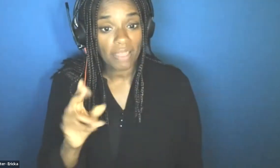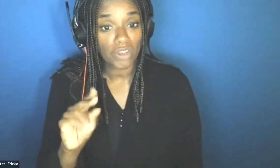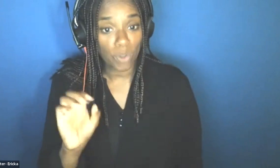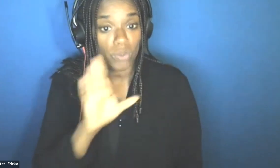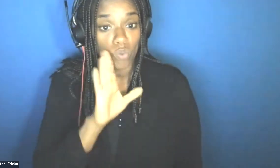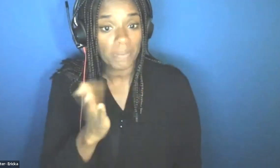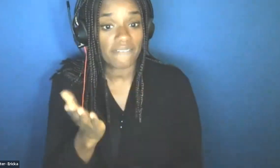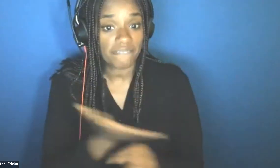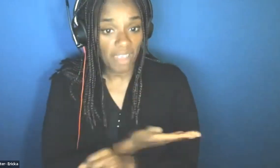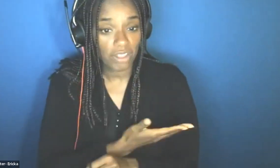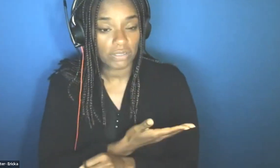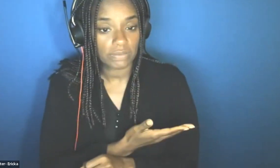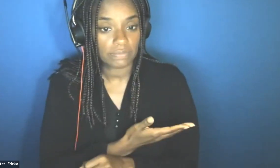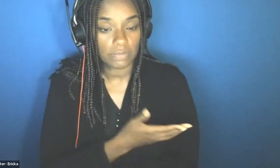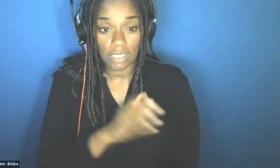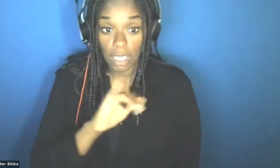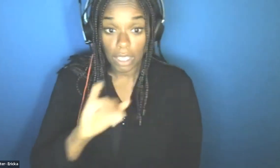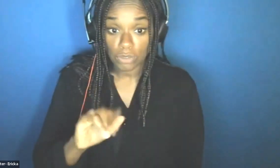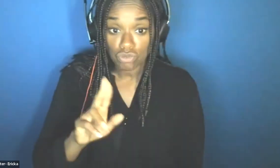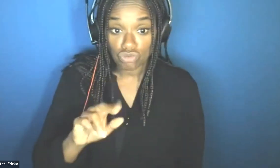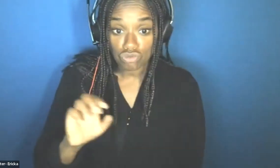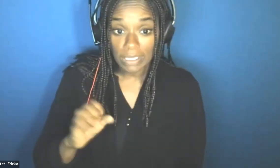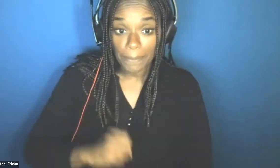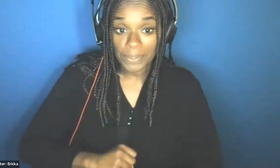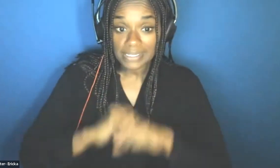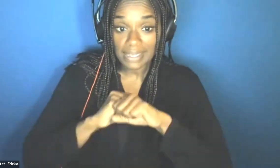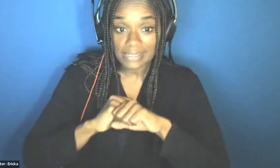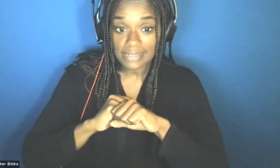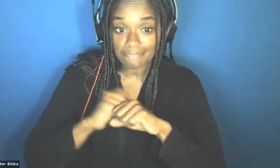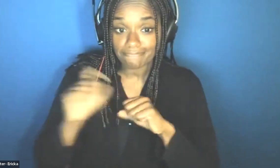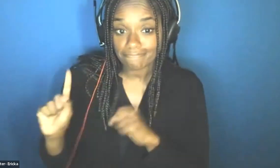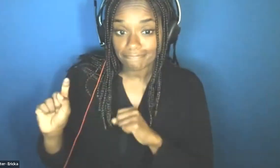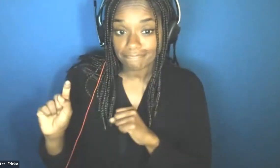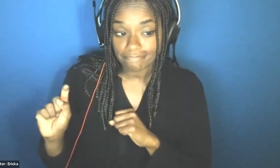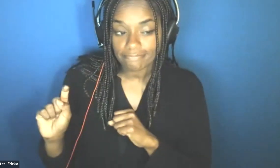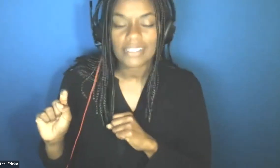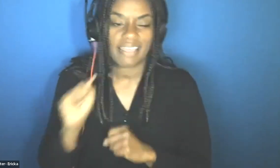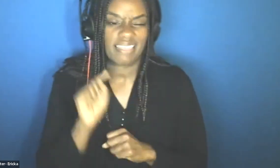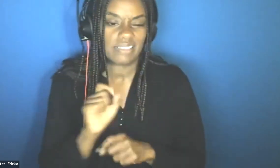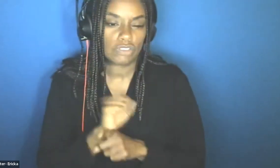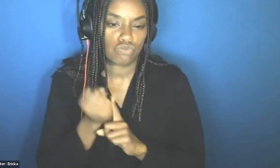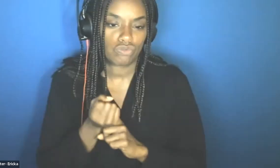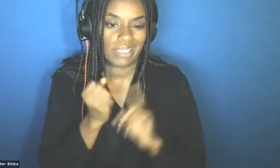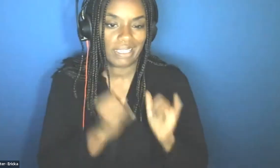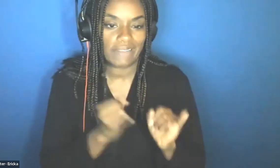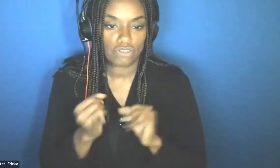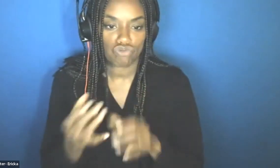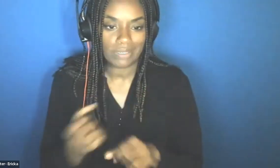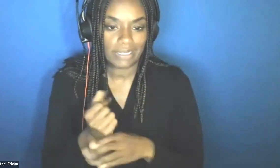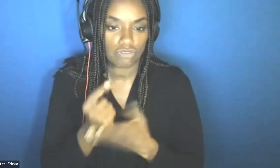And the boss says, get off methadone, or you are going to be fired.